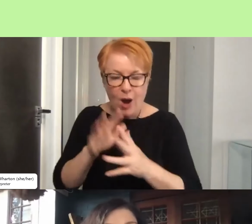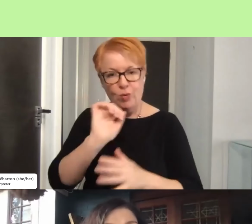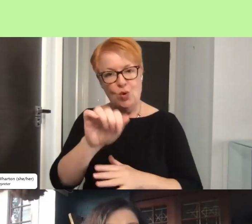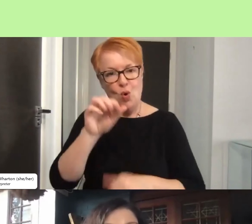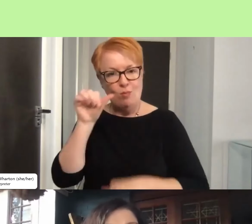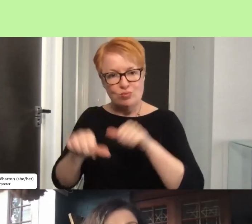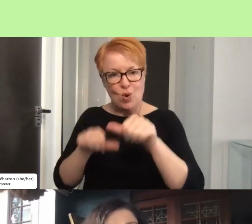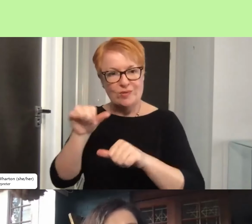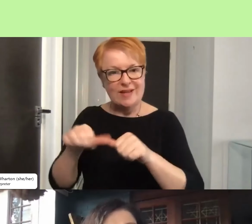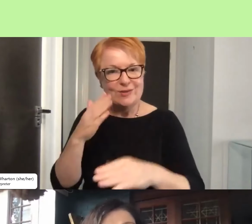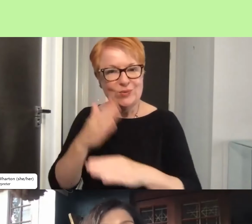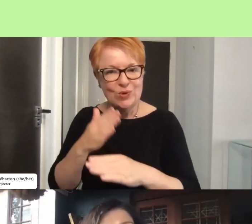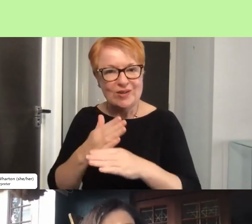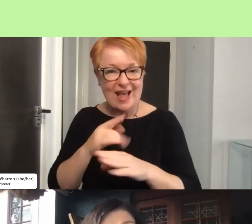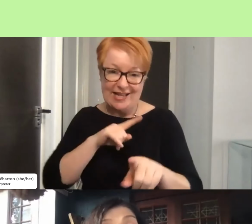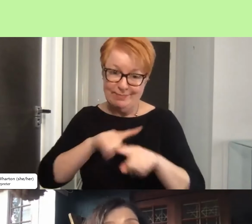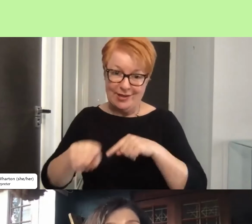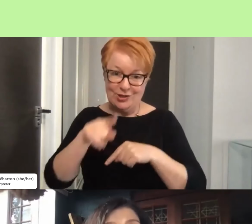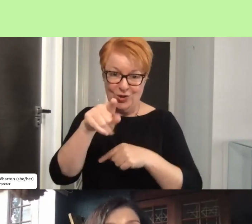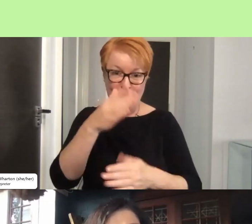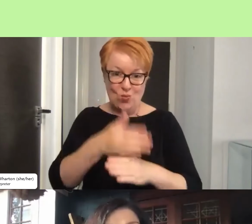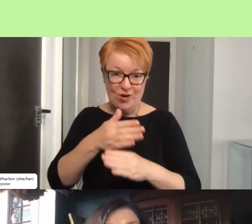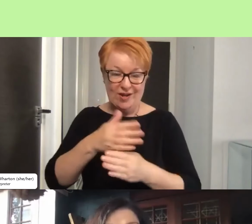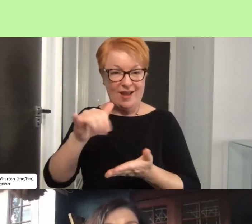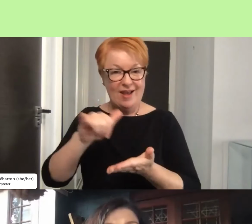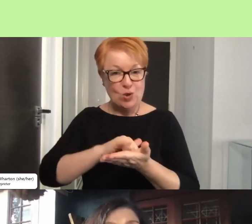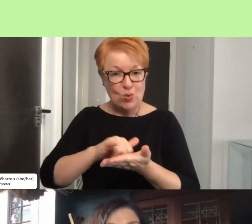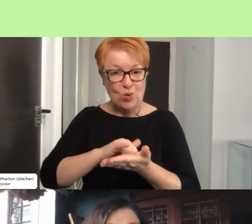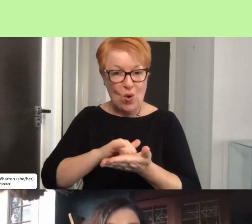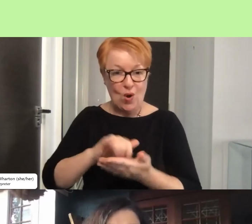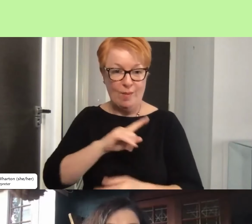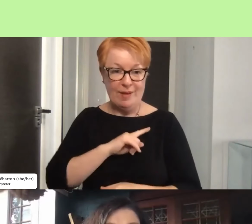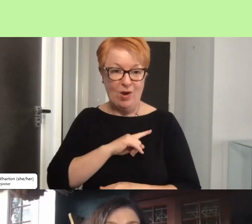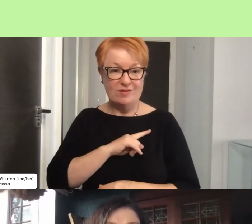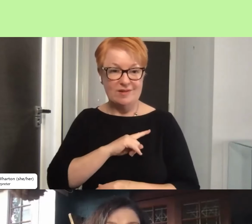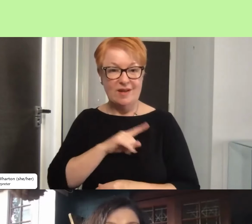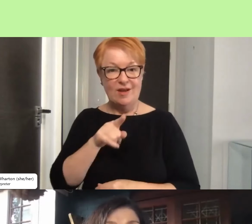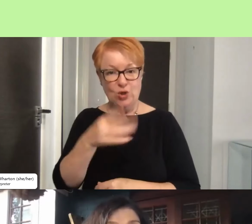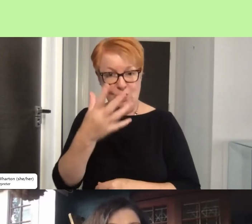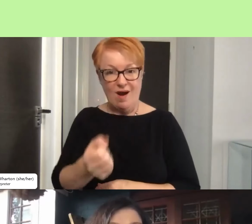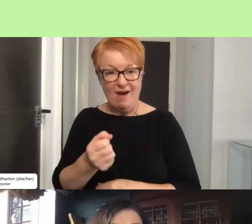since you're in upstate New York when working at you, there's a branch that or a group that